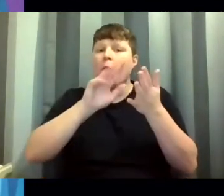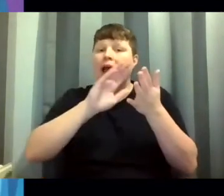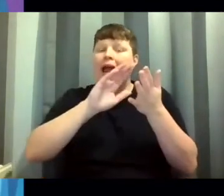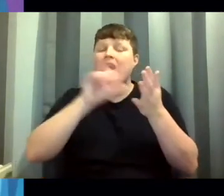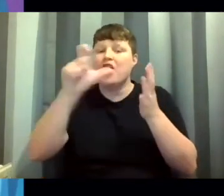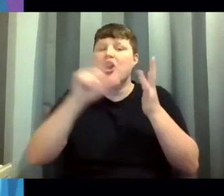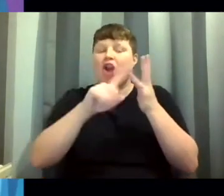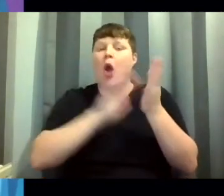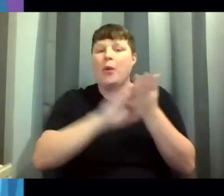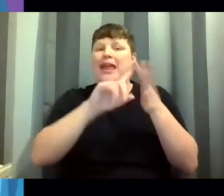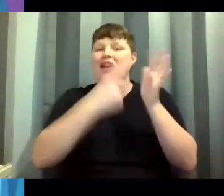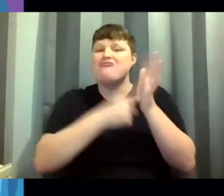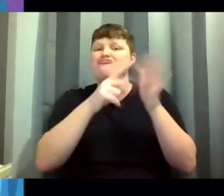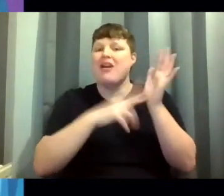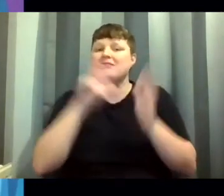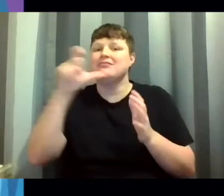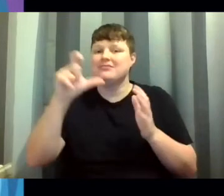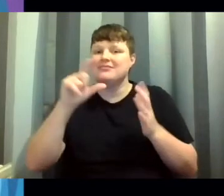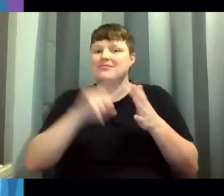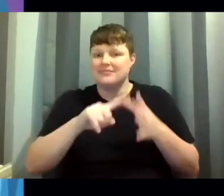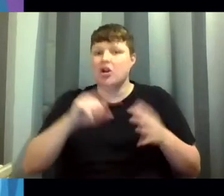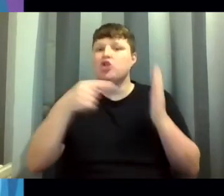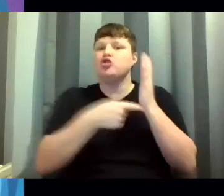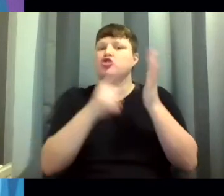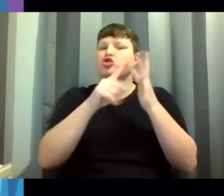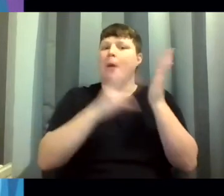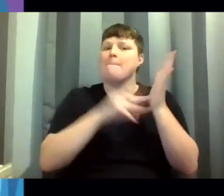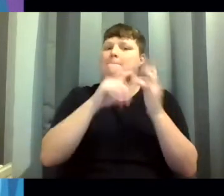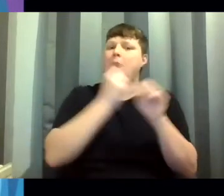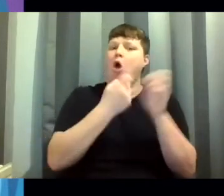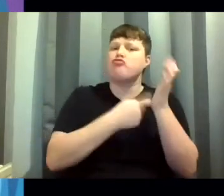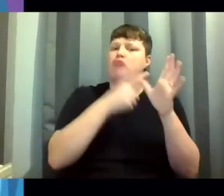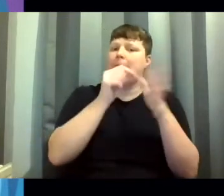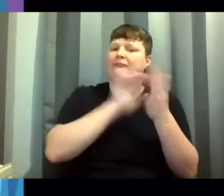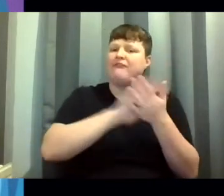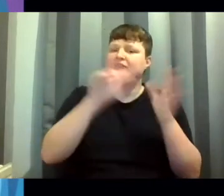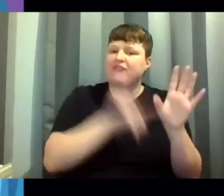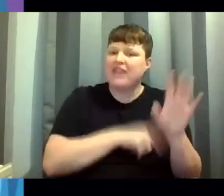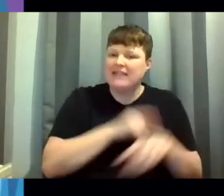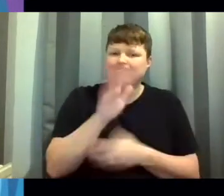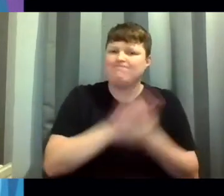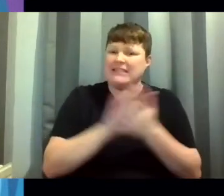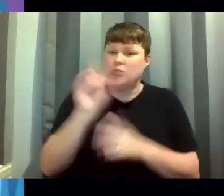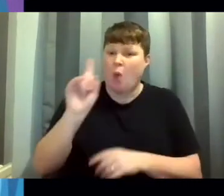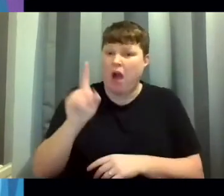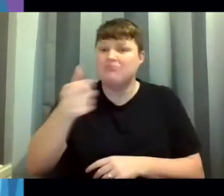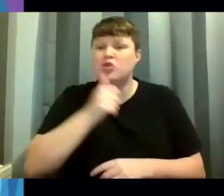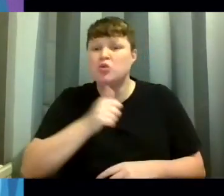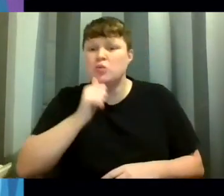if you've heard of a CT scan, this is using light to essentially see through the layers of tissue).